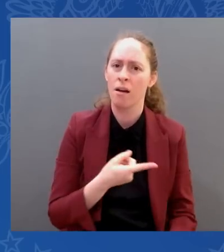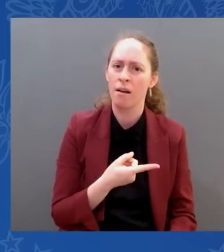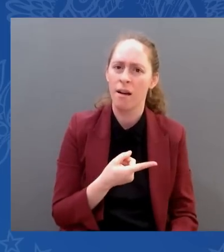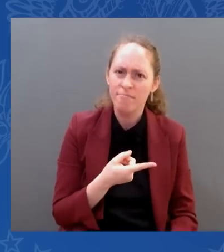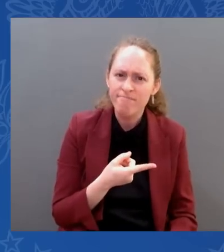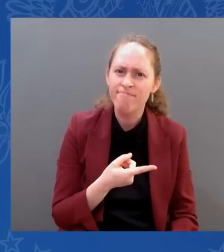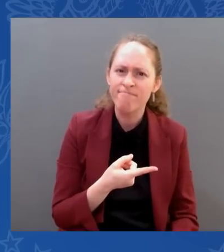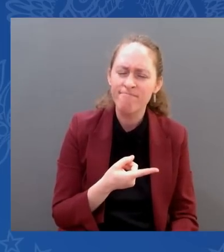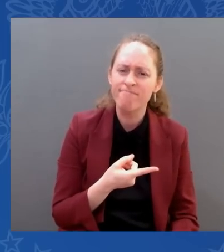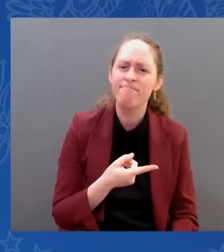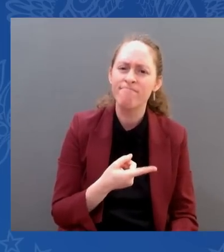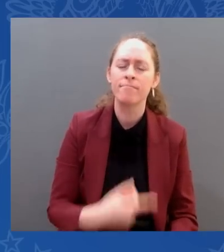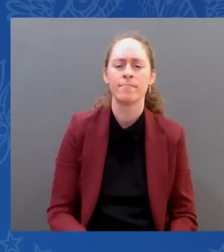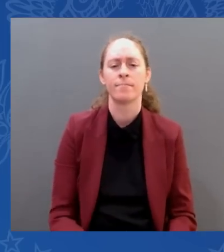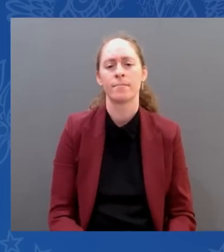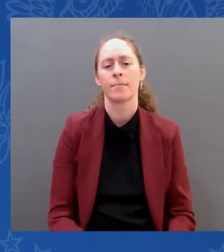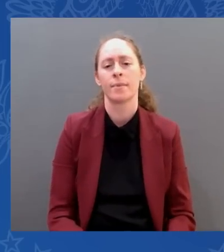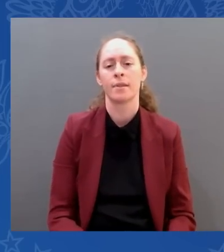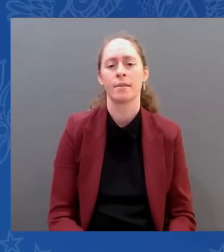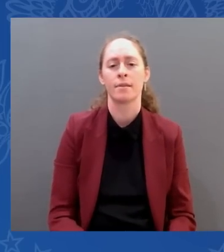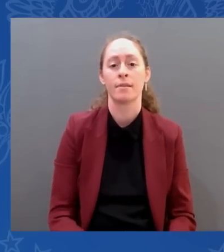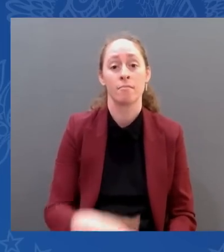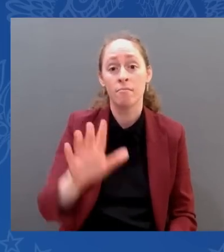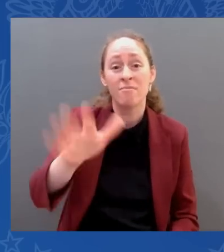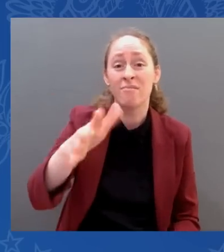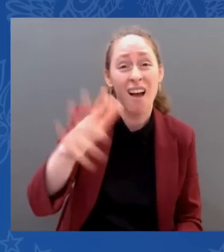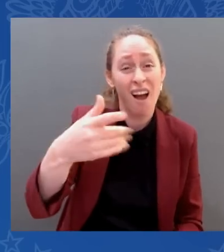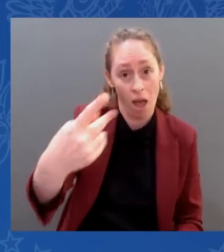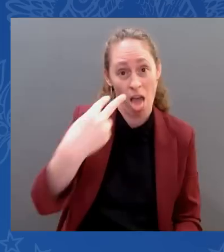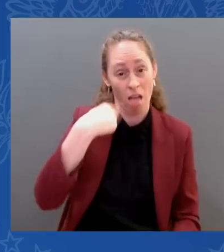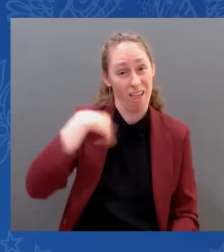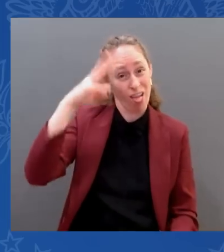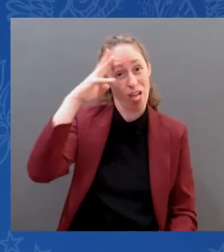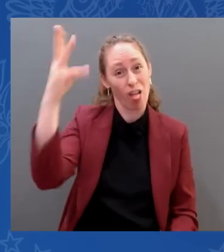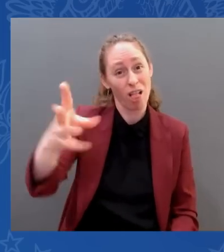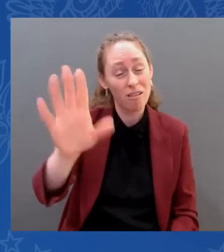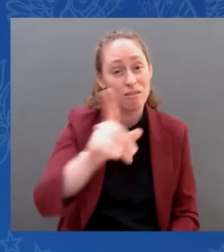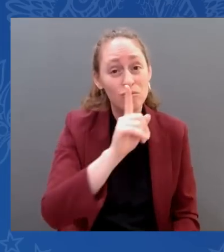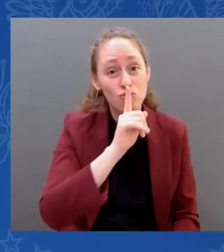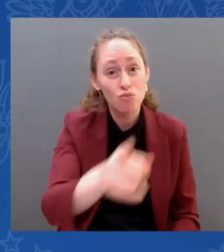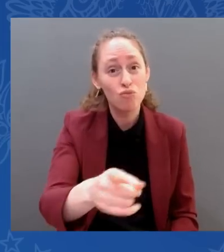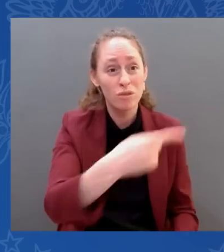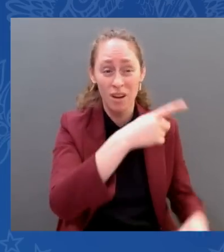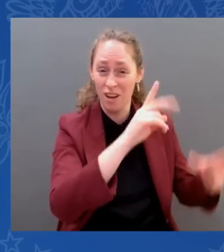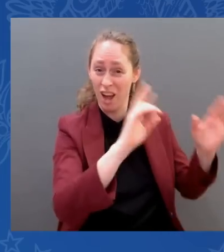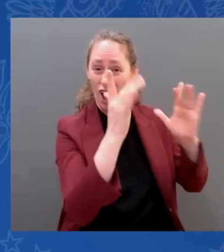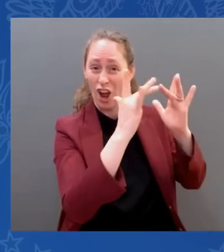I'm not making this up; go online and look -- Medicare, Social Security, and Medicare -- Medicaid --